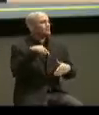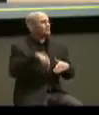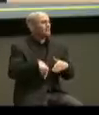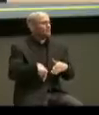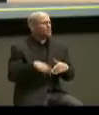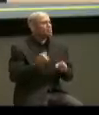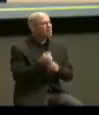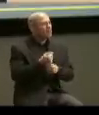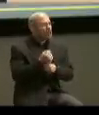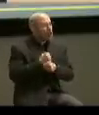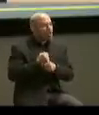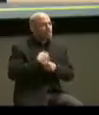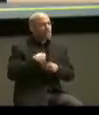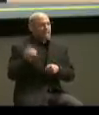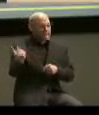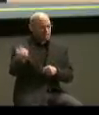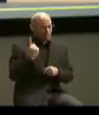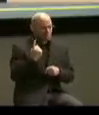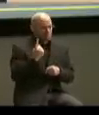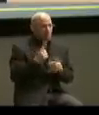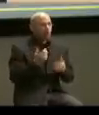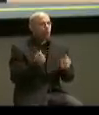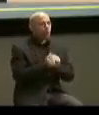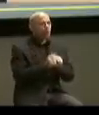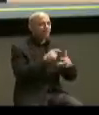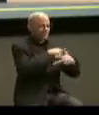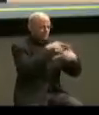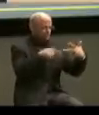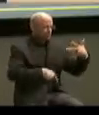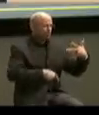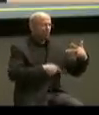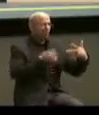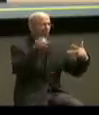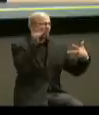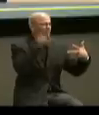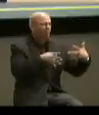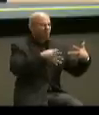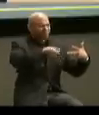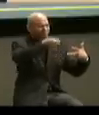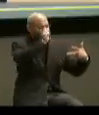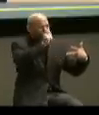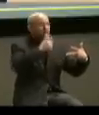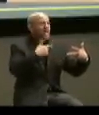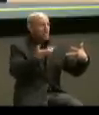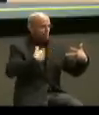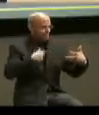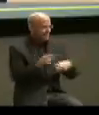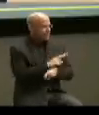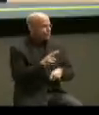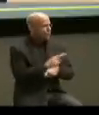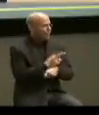THEN I WAS DOWNSTAIRS MAKING COFFEE. SEAN COMES TO ME WITH THESE THREE GOD AWFUL HATS THAT HE